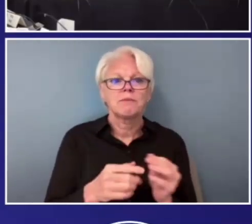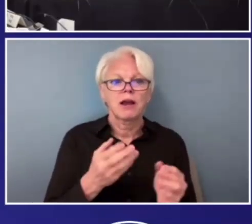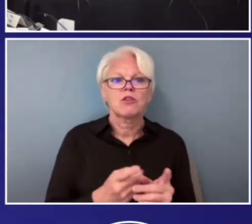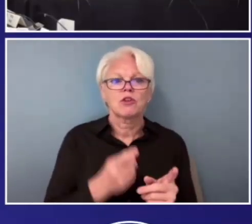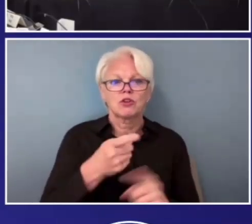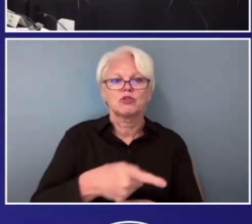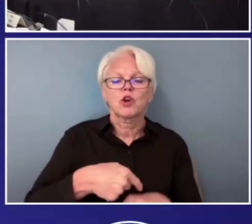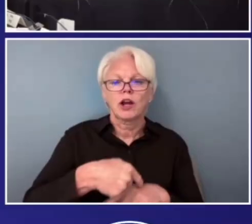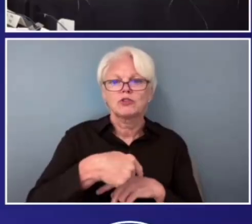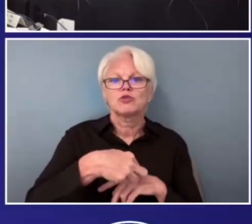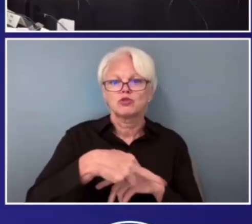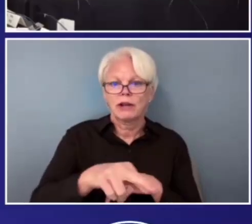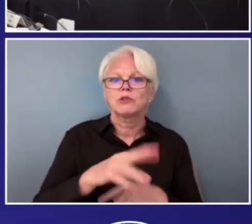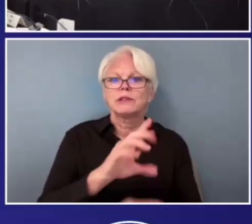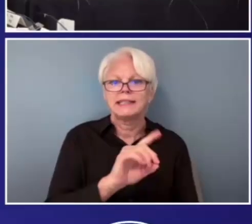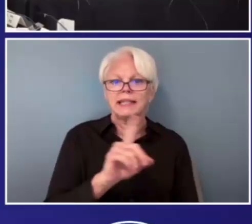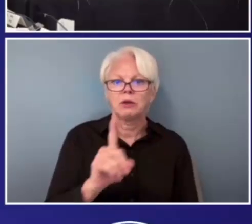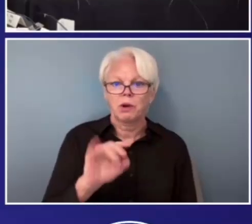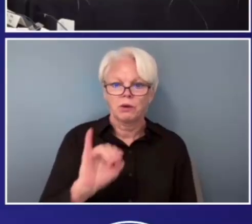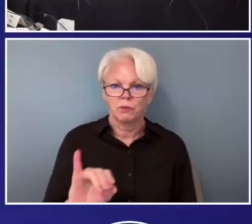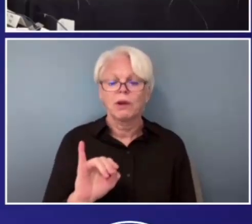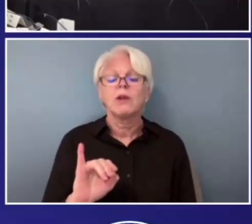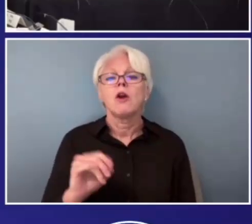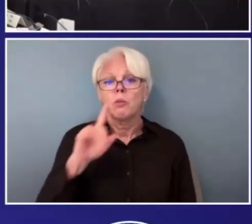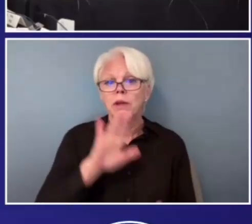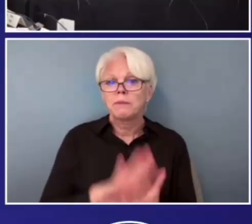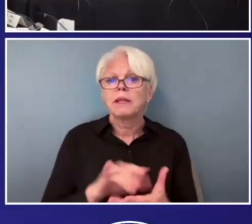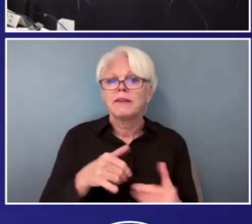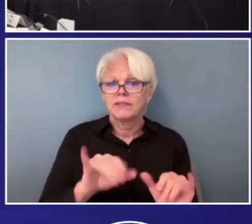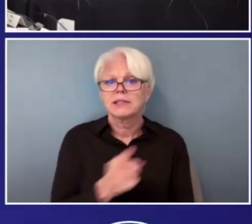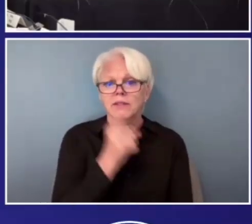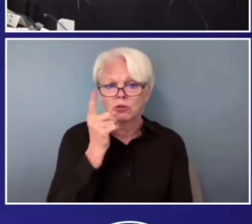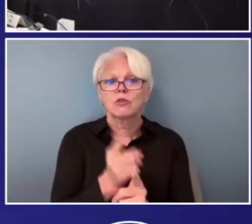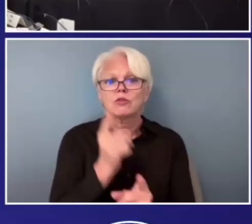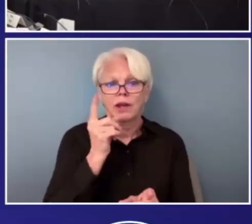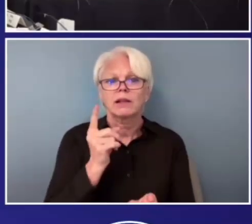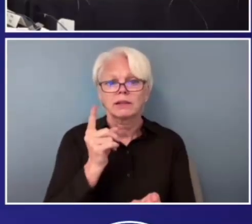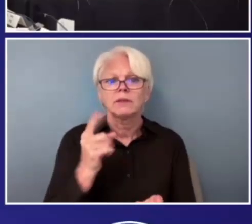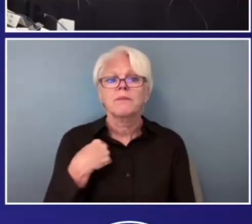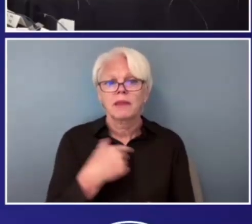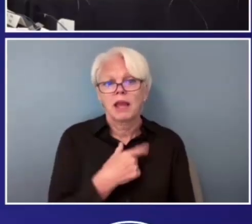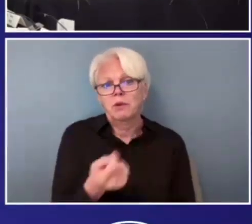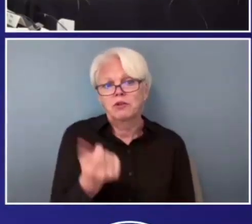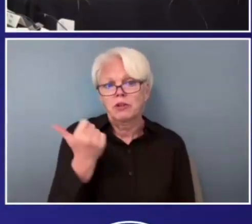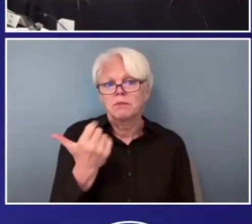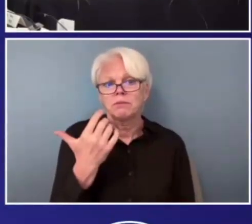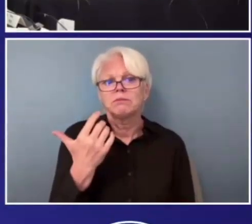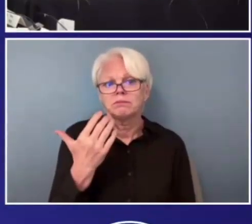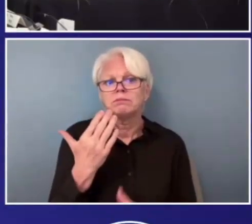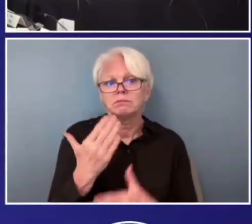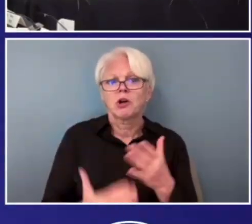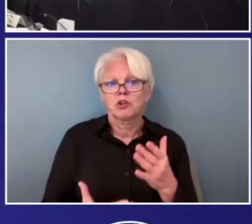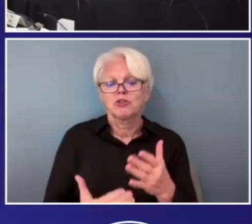one. We believe that we have -- that that is still correct, and we've removed the partial financial hardship language.